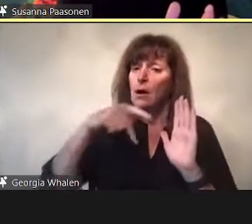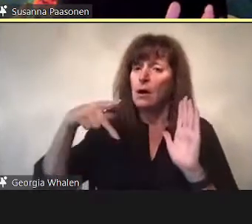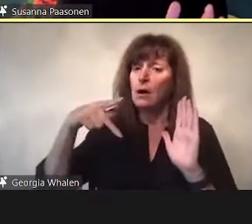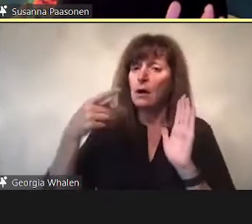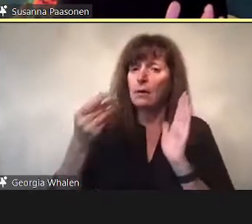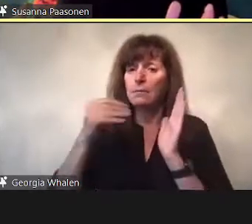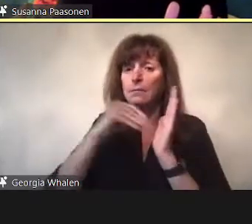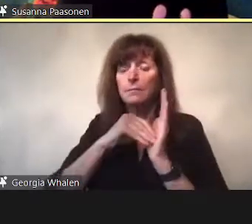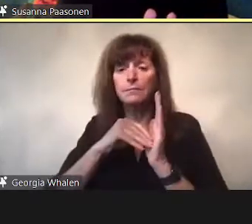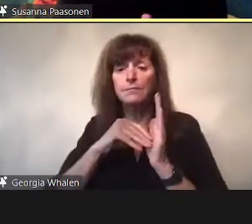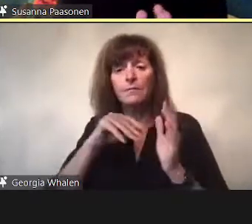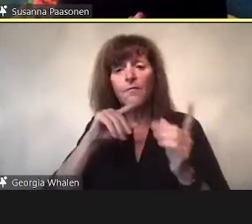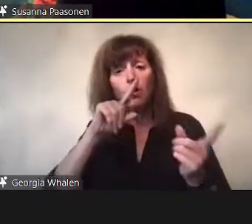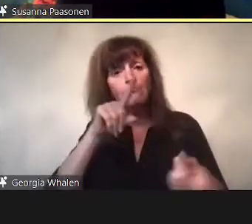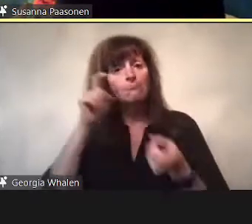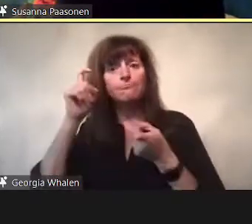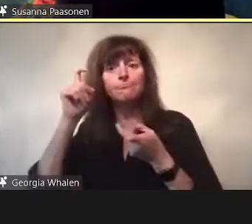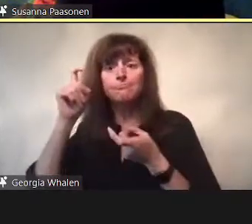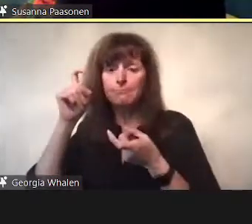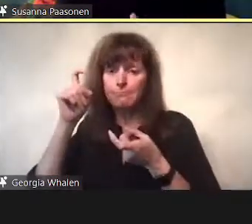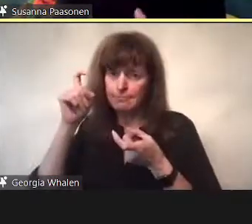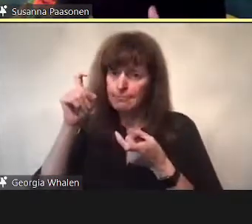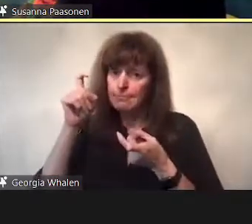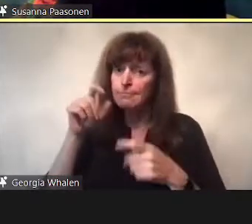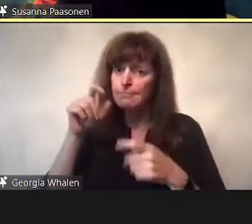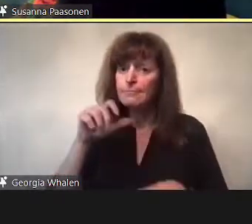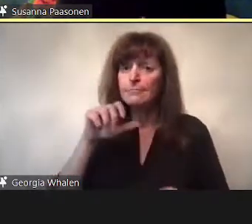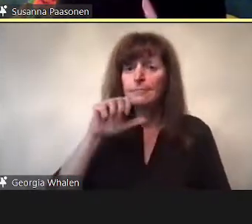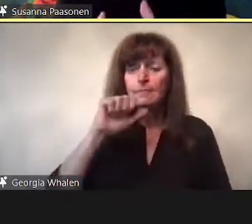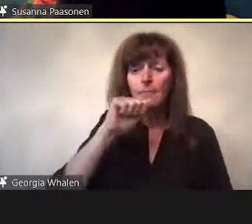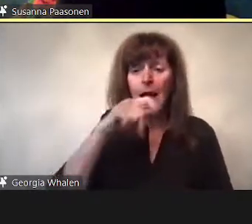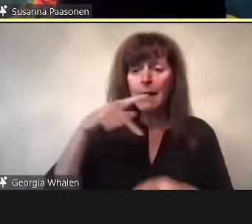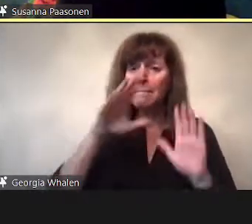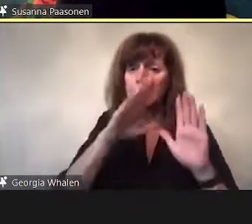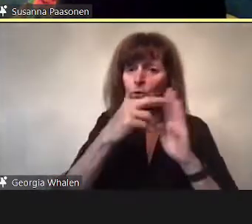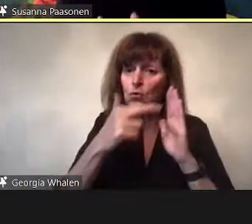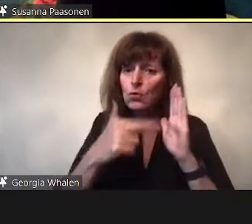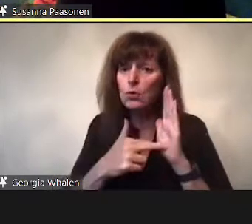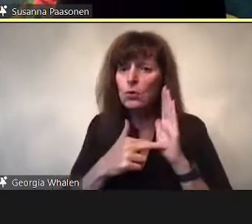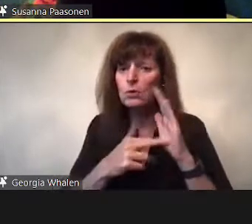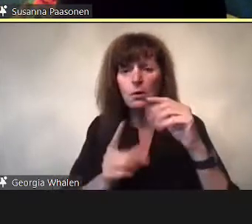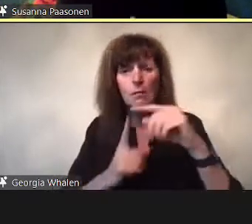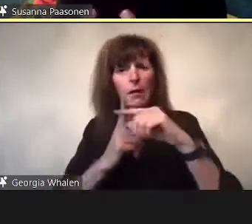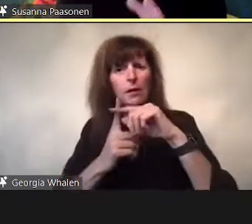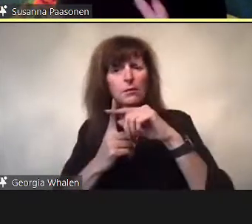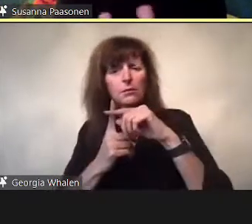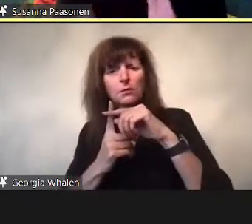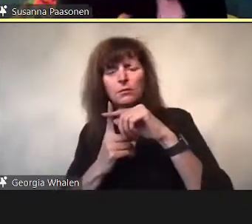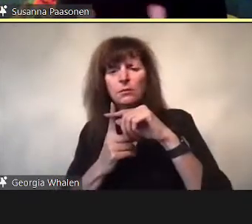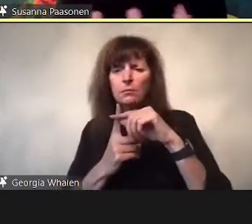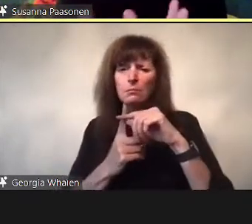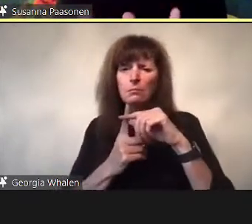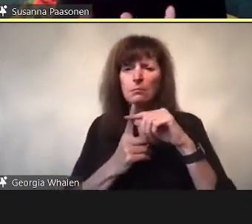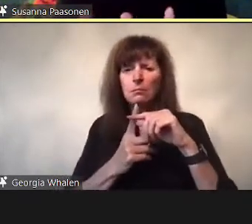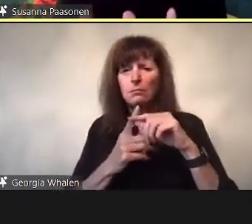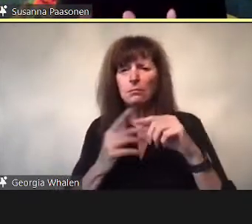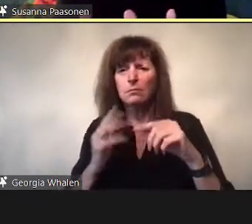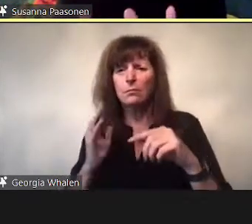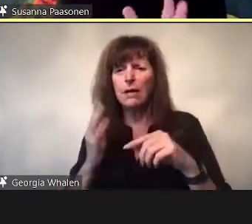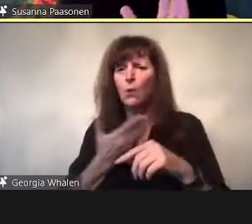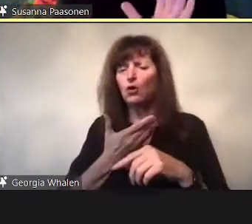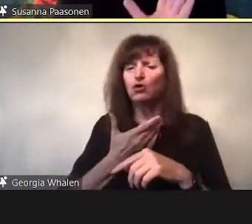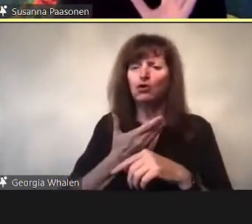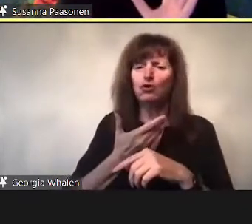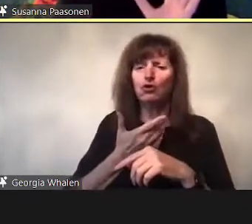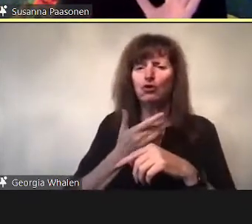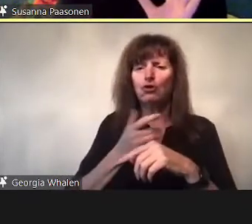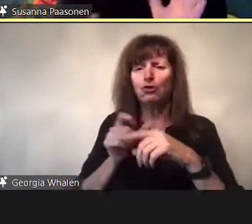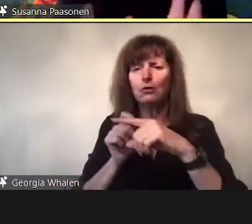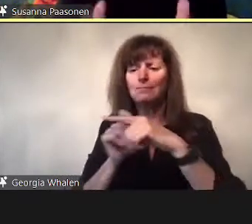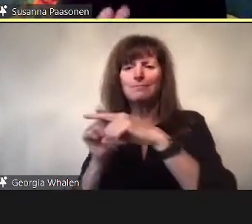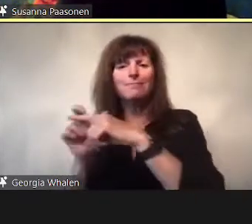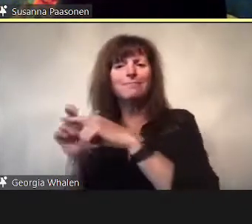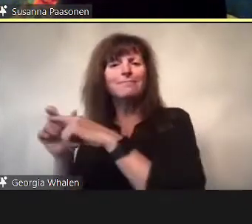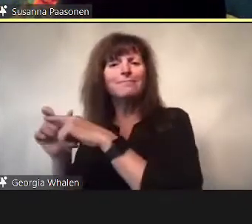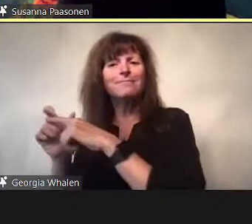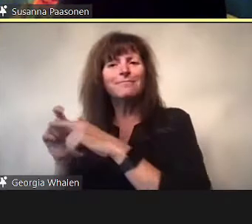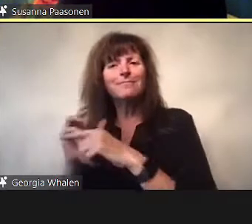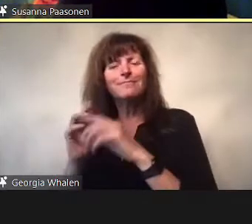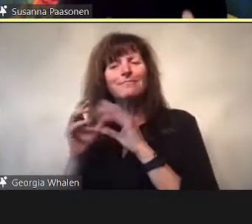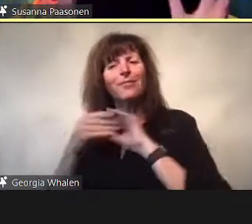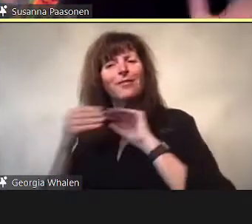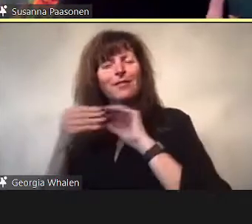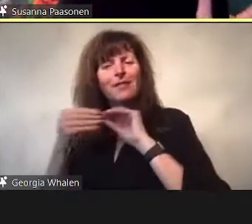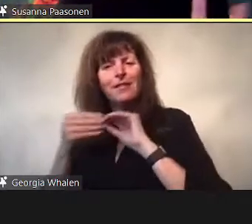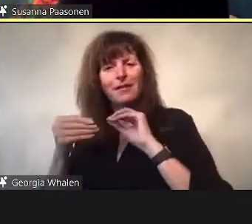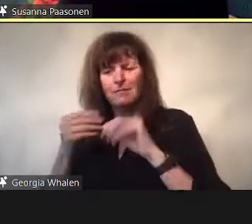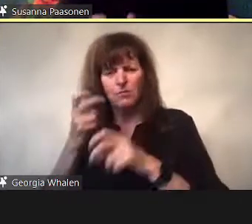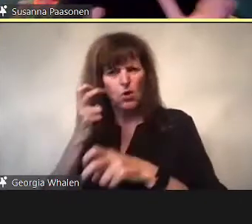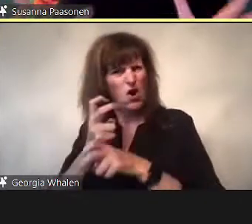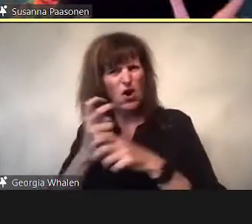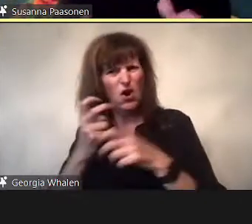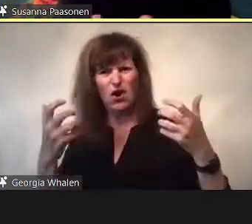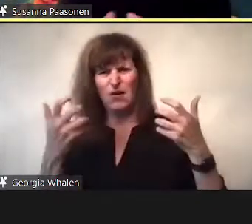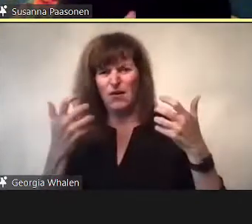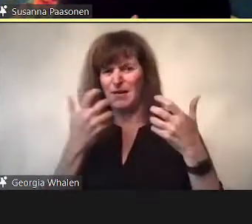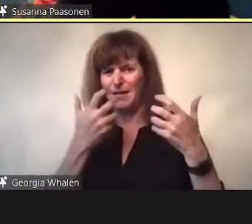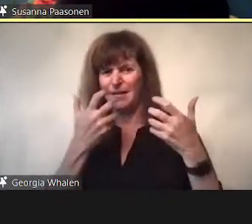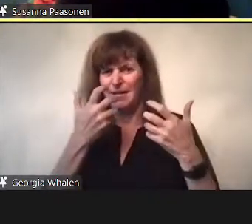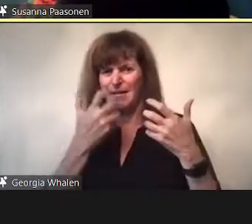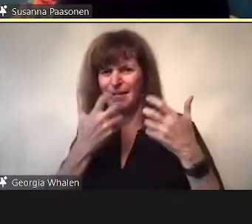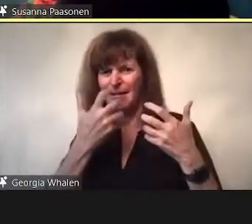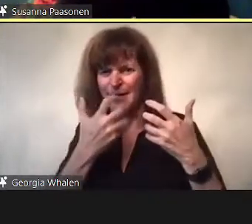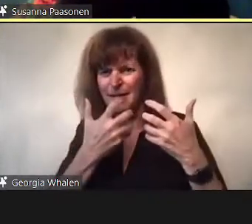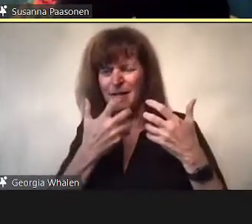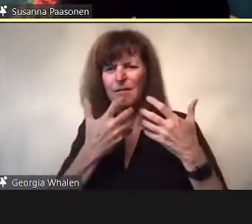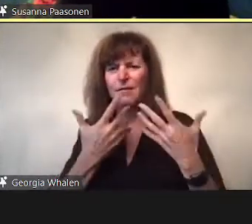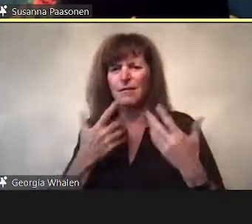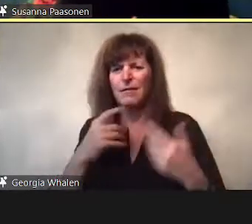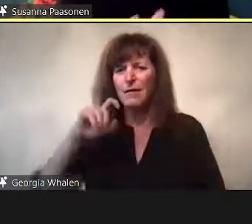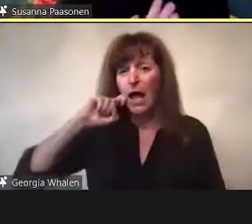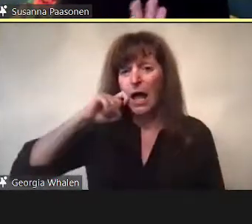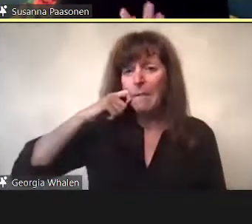It’s best filtered out all together becuase it’s bad socially, that’s the argument, if it’s even made.